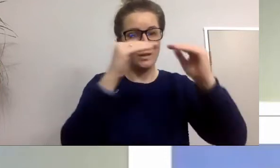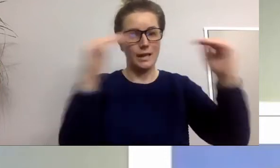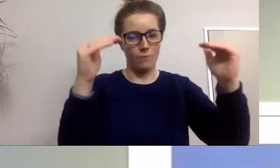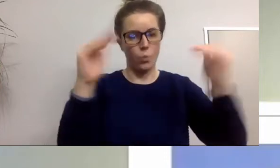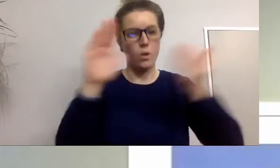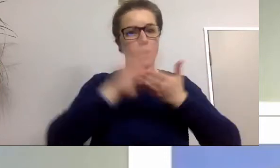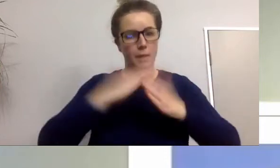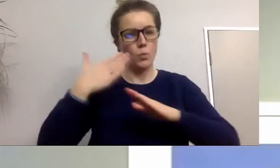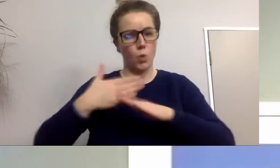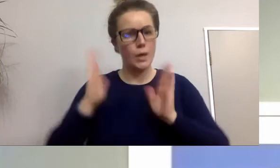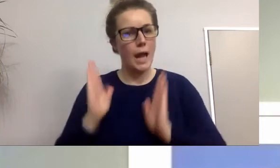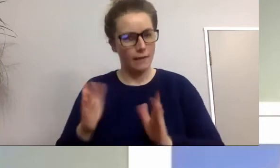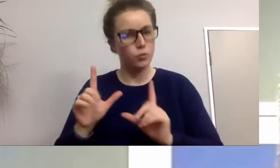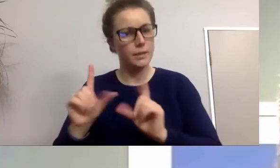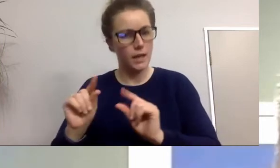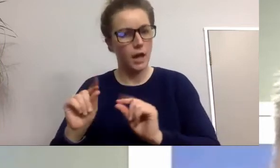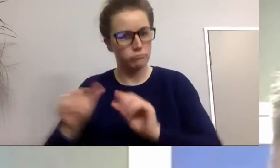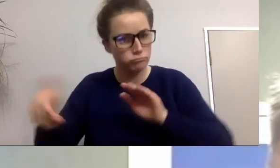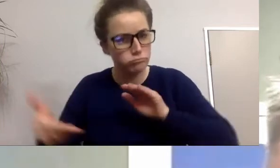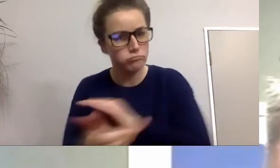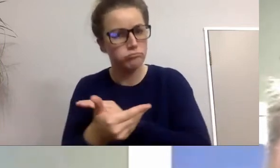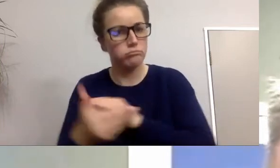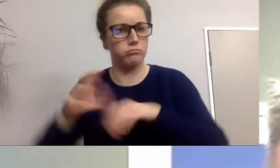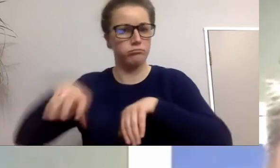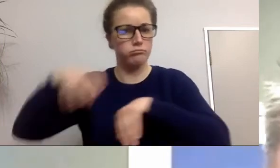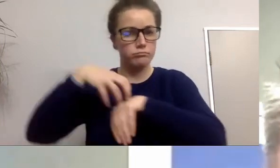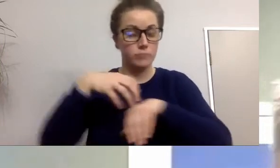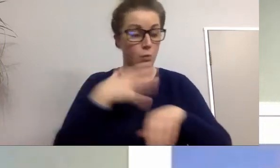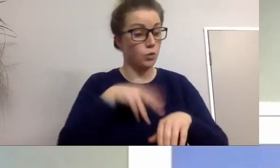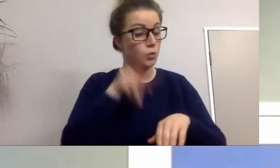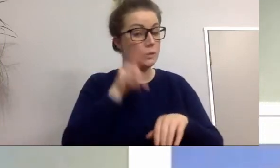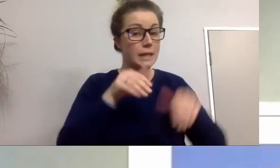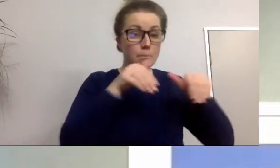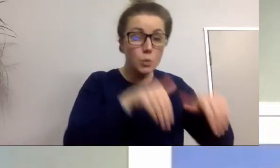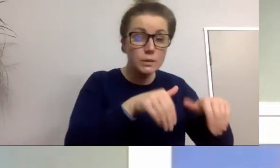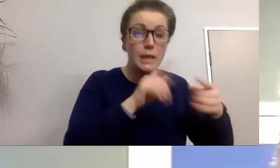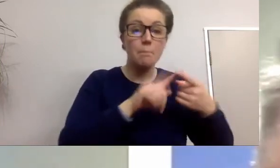organisation, so we want to see museums, arts companies arts organisations